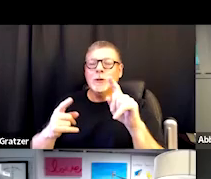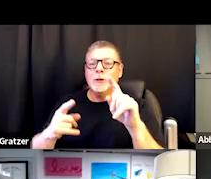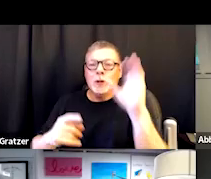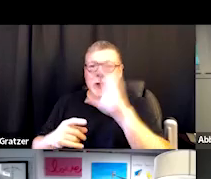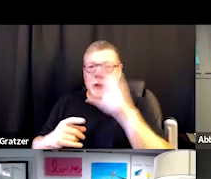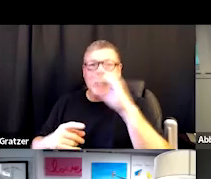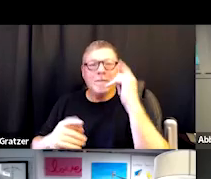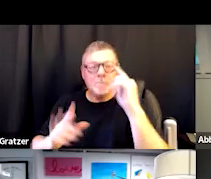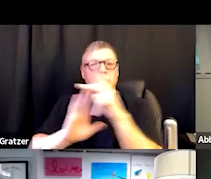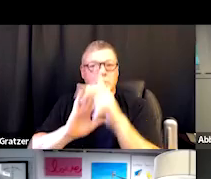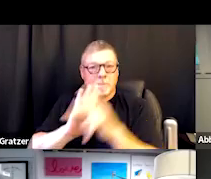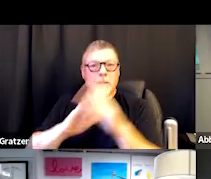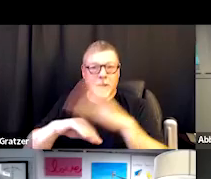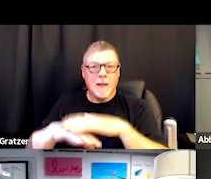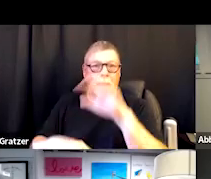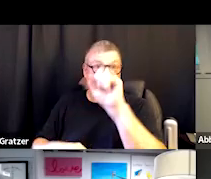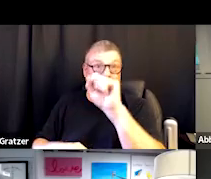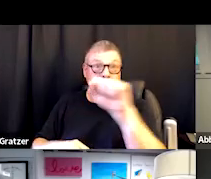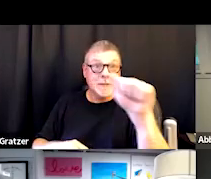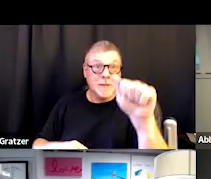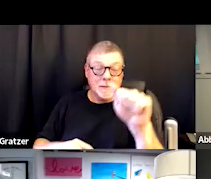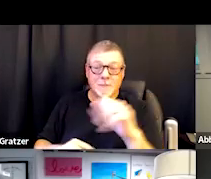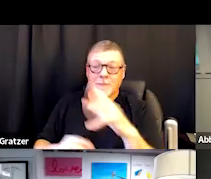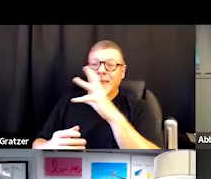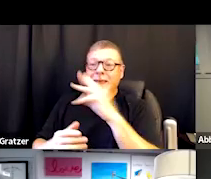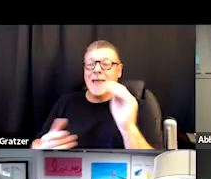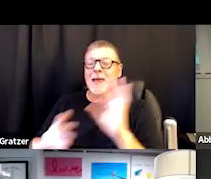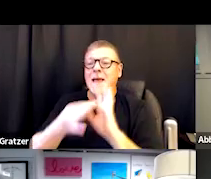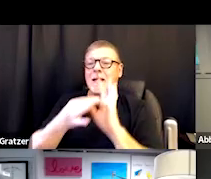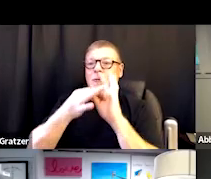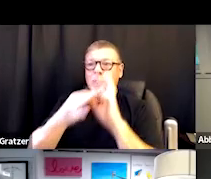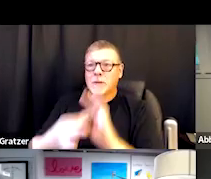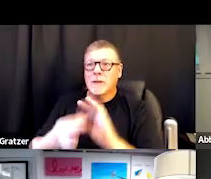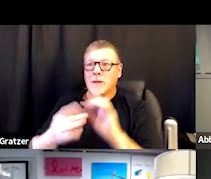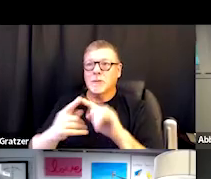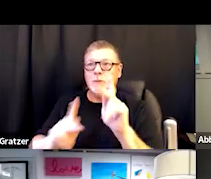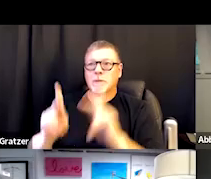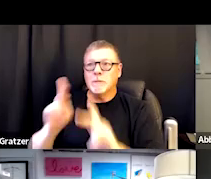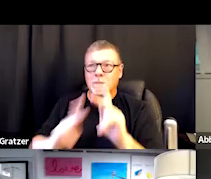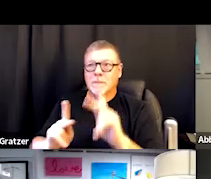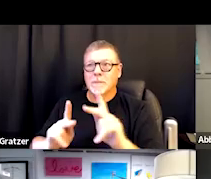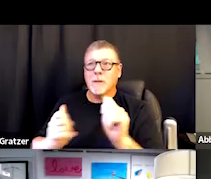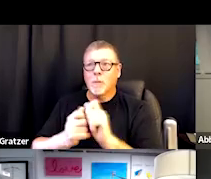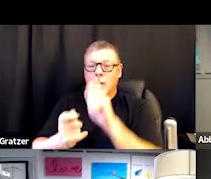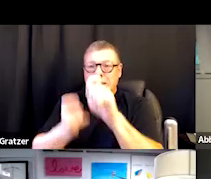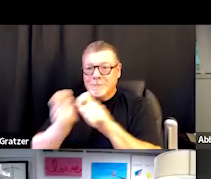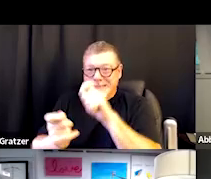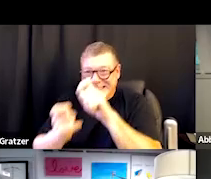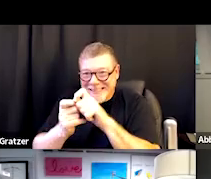And I'm also thinking specifically as it relates to people who work with specific populations